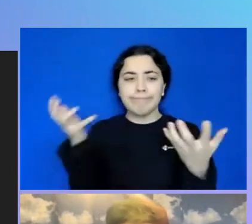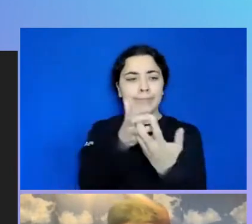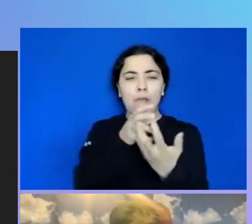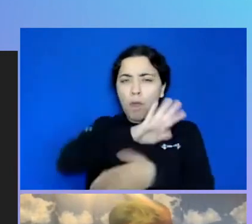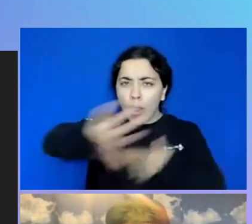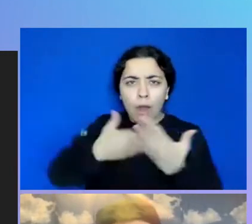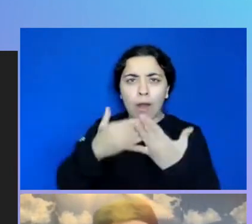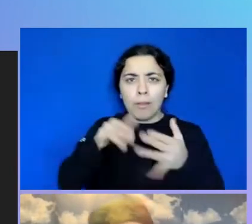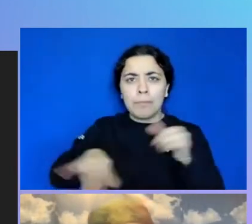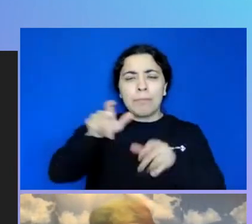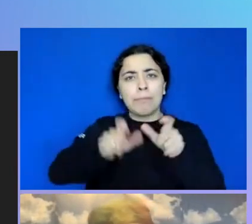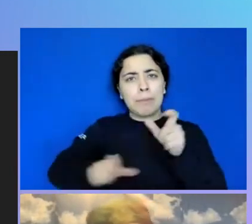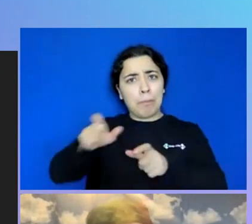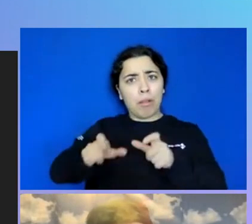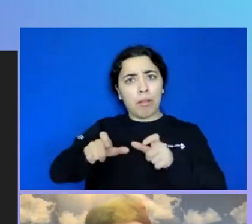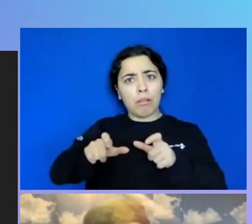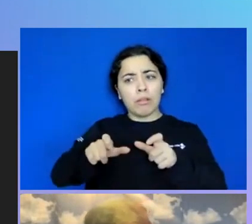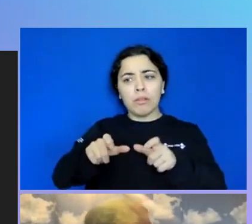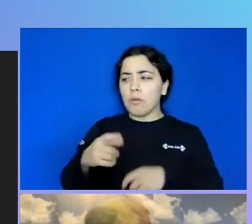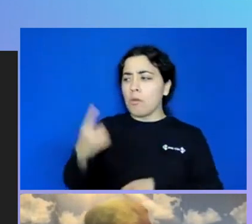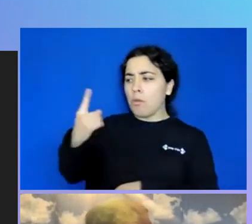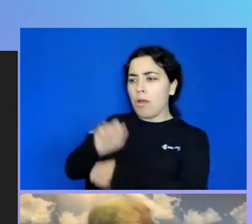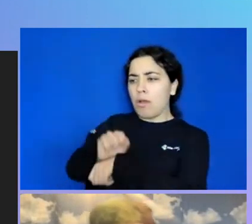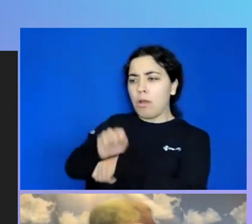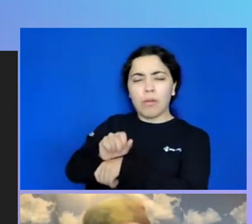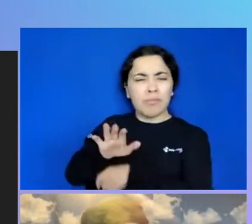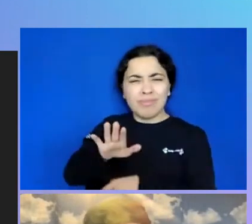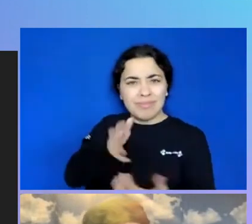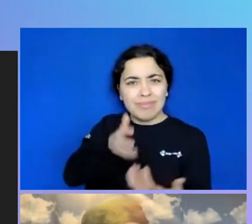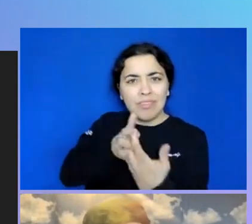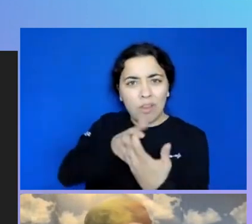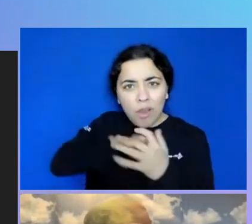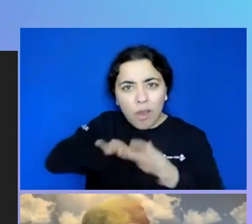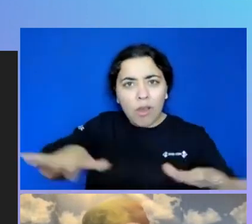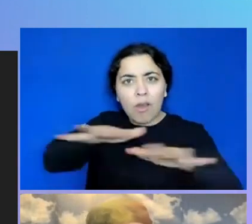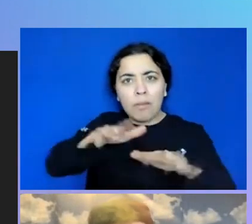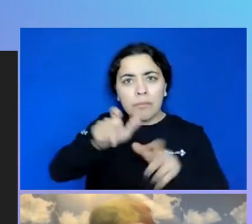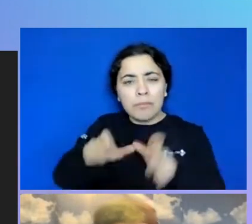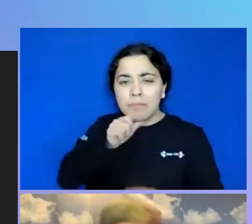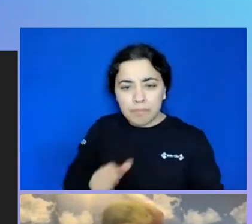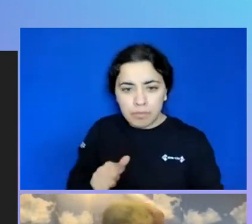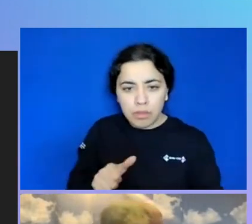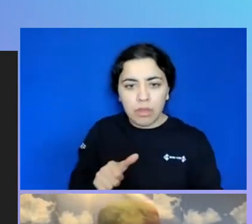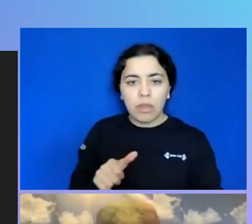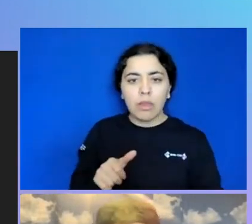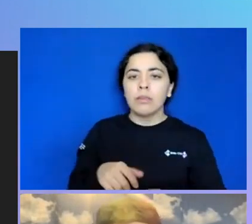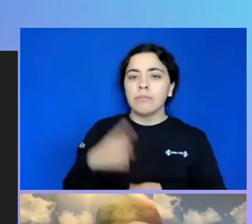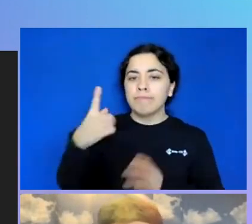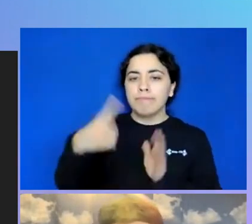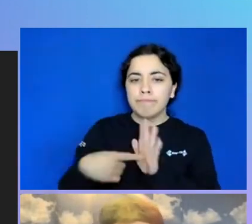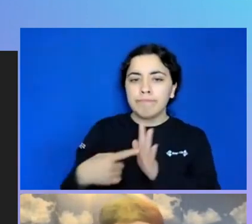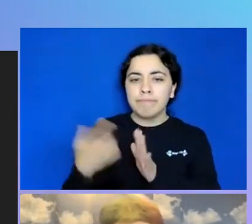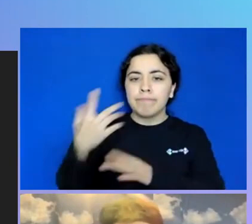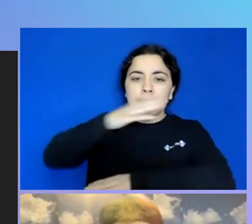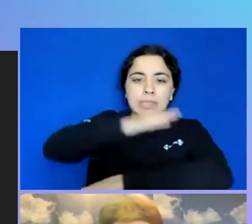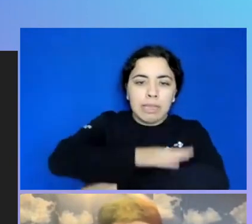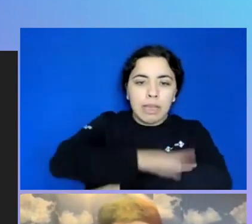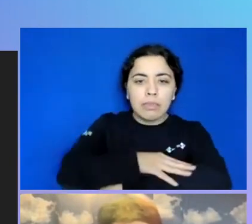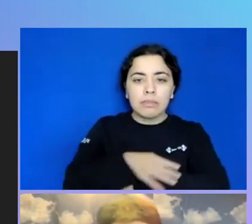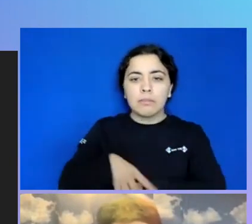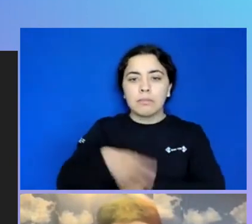a desk, hot desk or office by